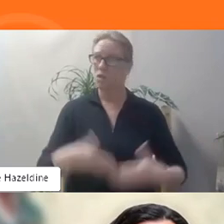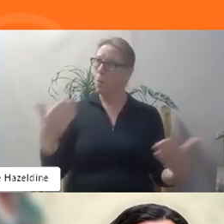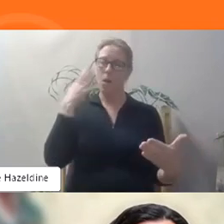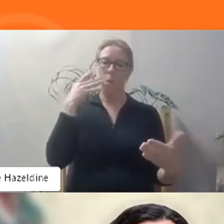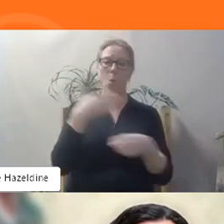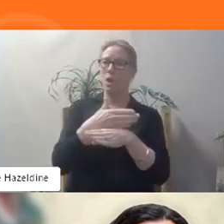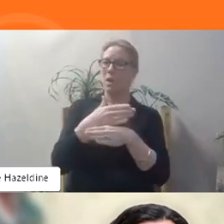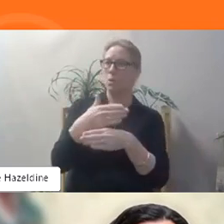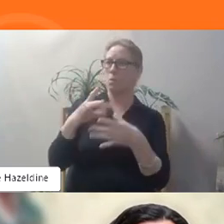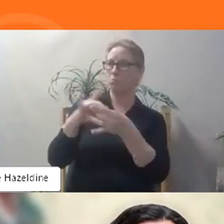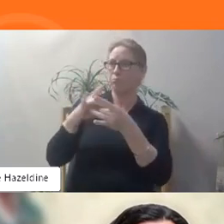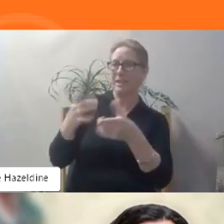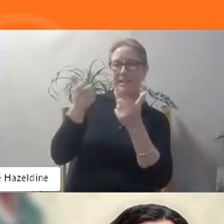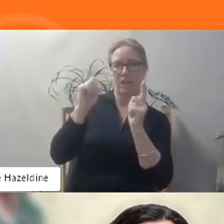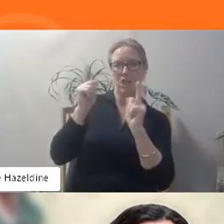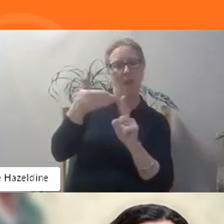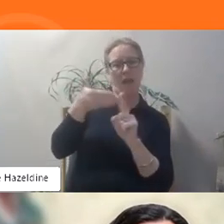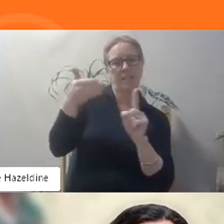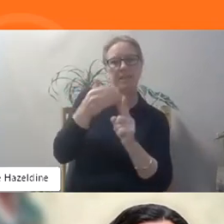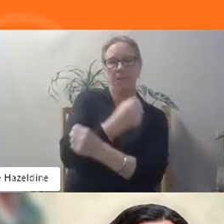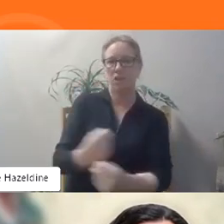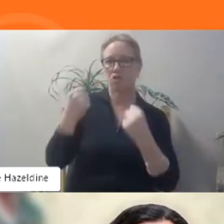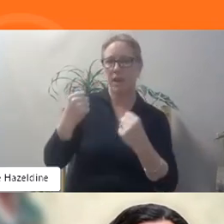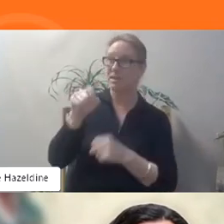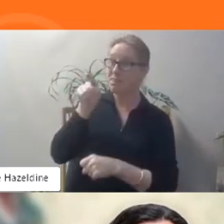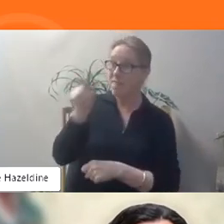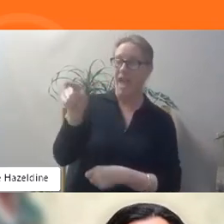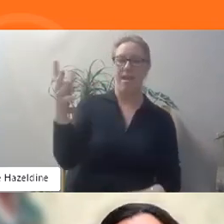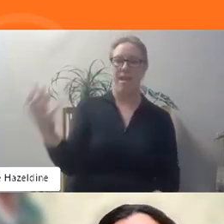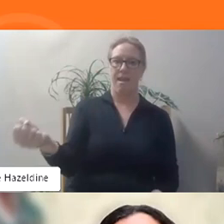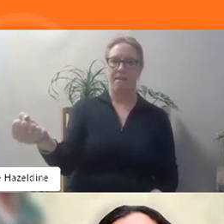identify the many strengths they have, but also we try and work